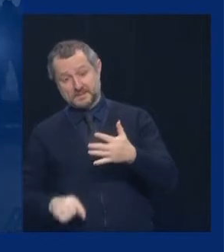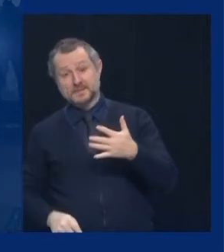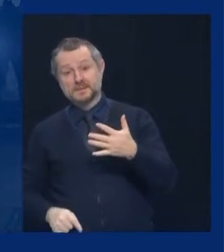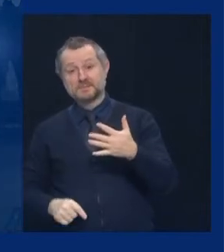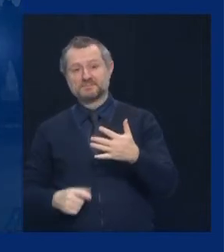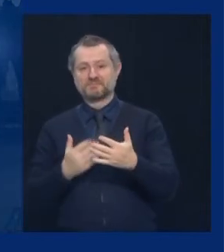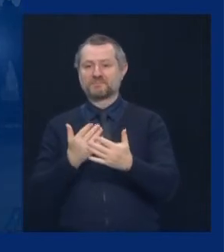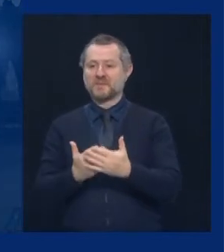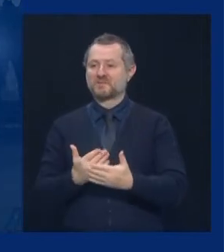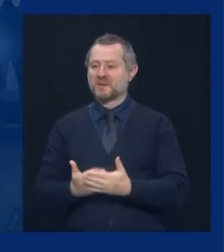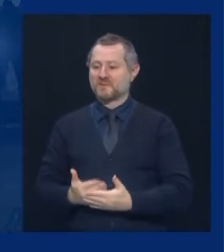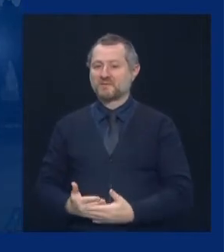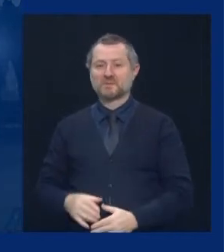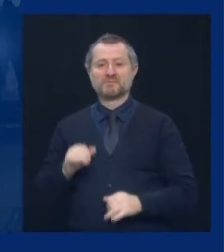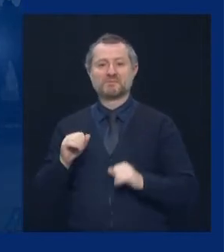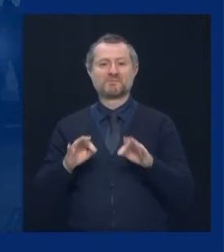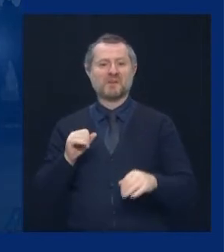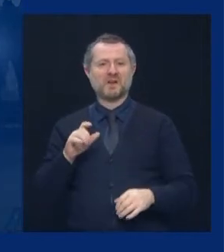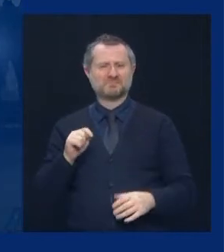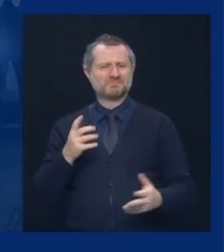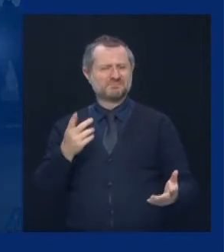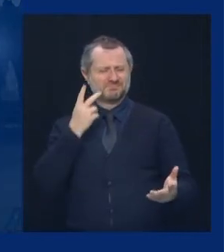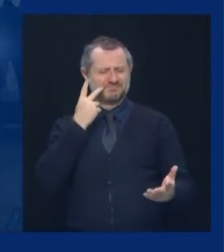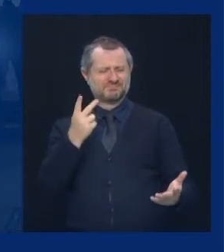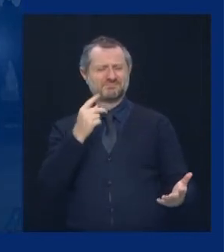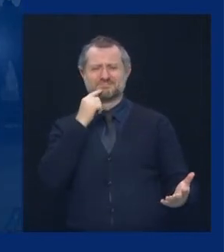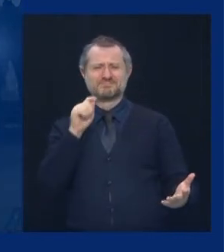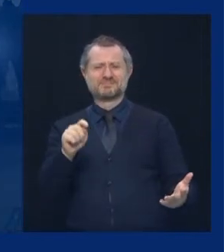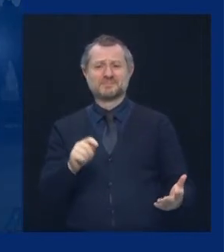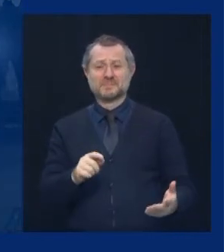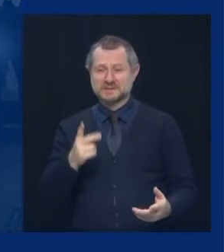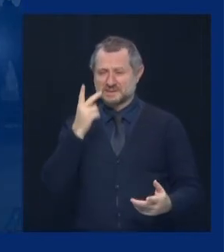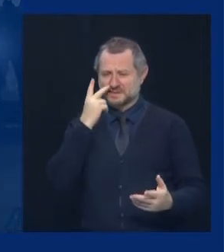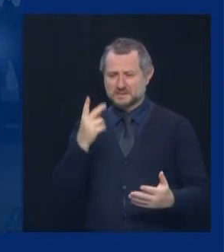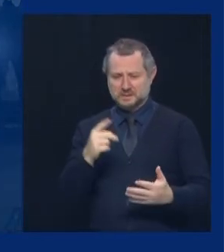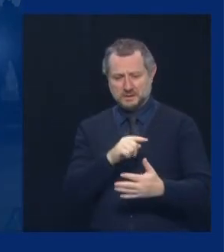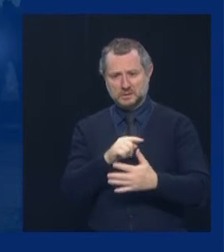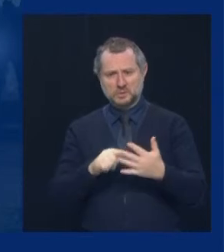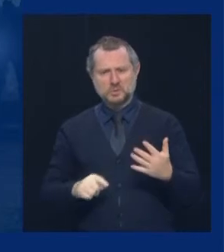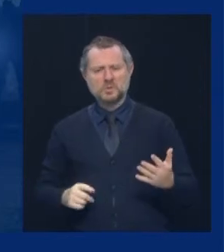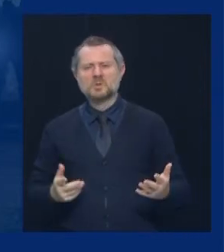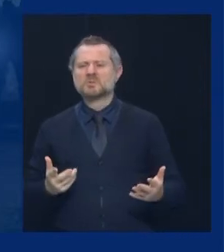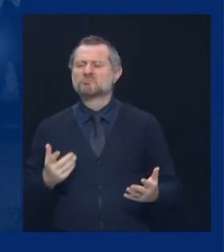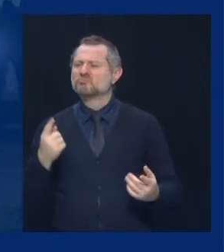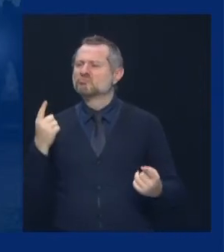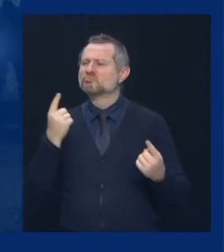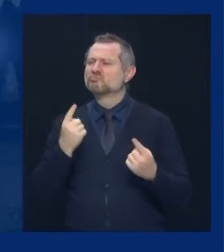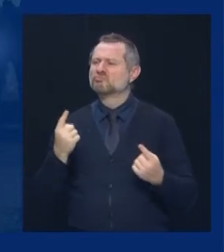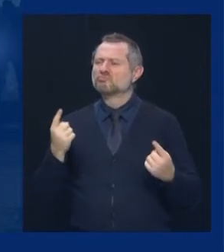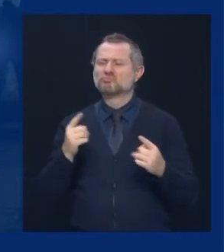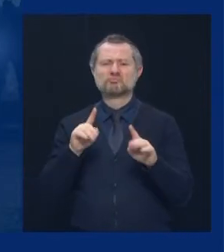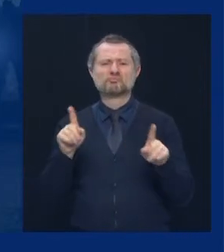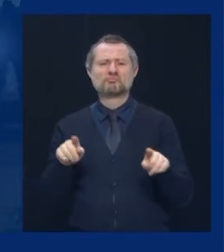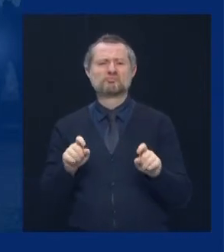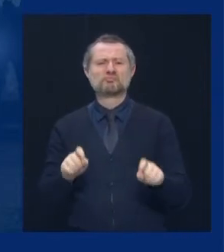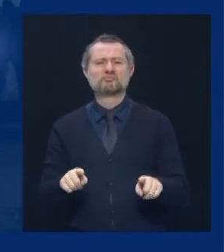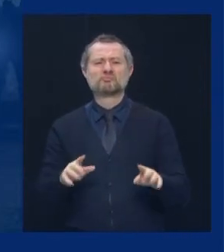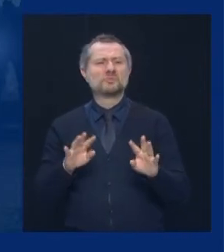OKAY?